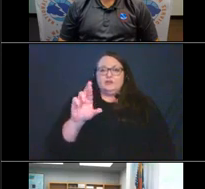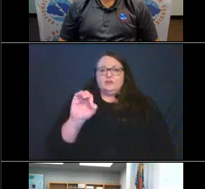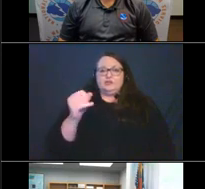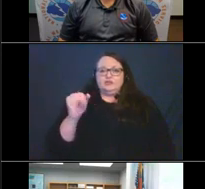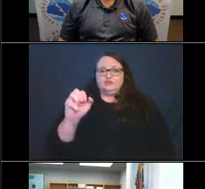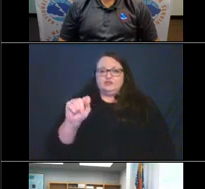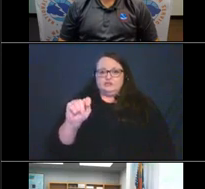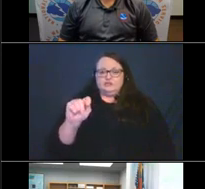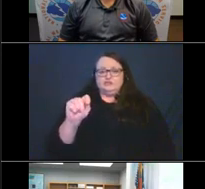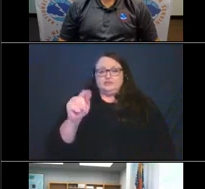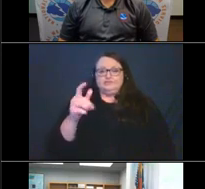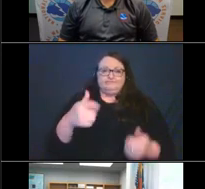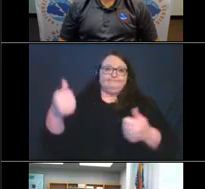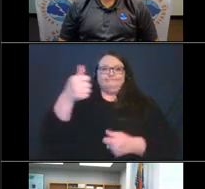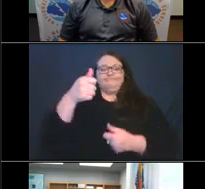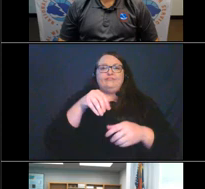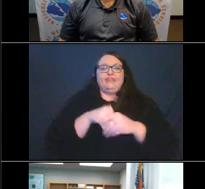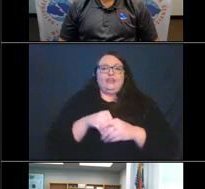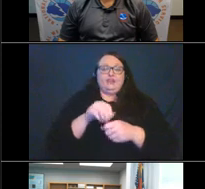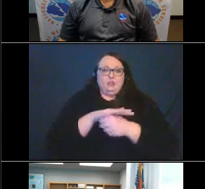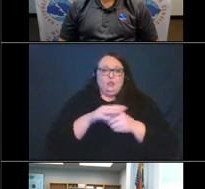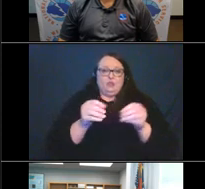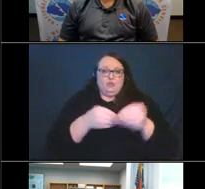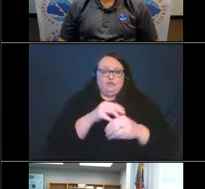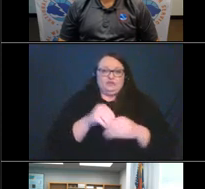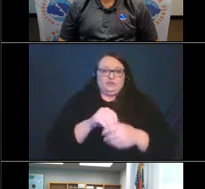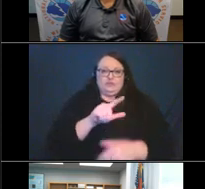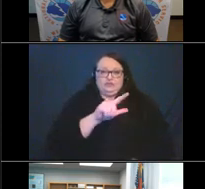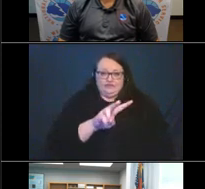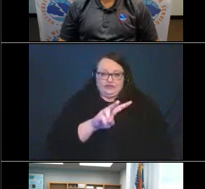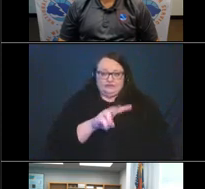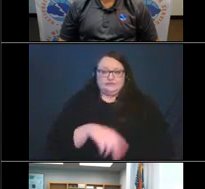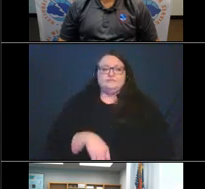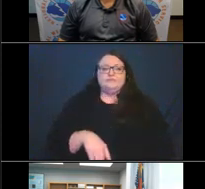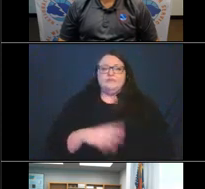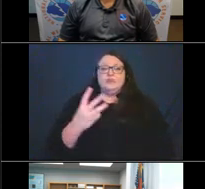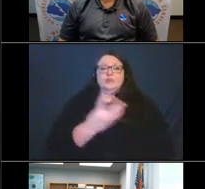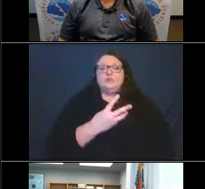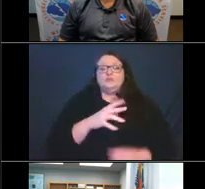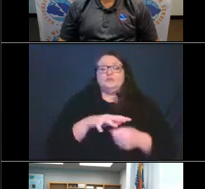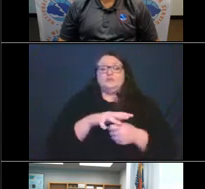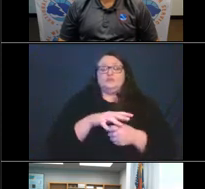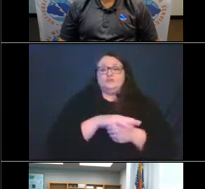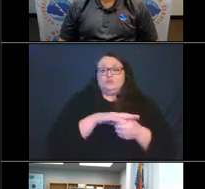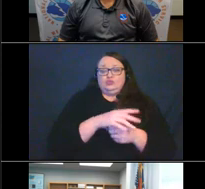Vegas. He joined Western Region Headquarters in 2012 as the Regional Deputy Science Chief,